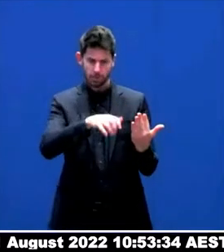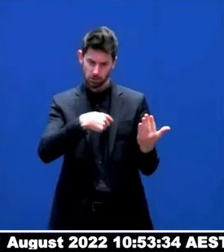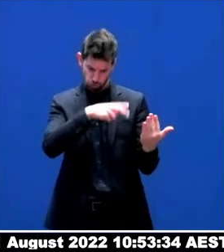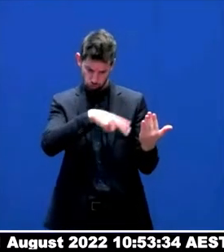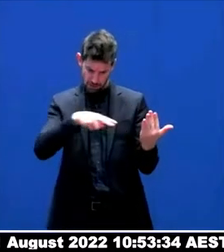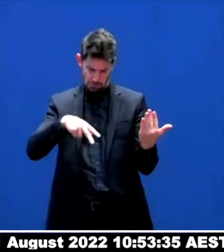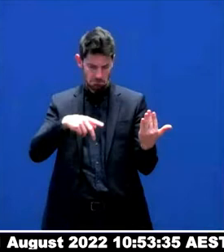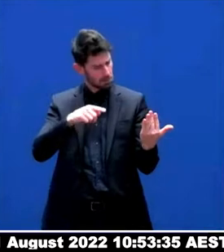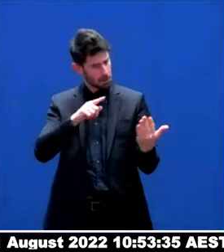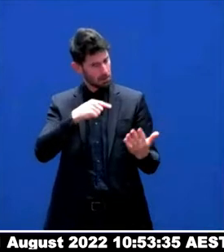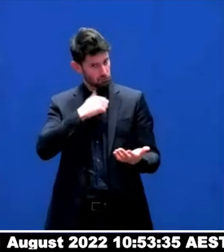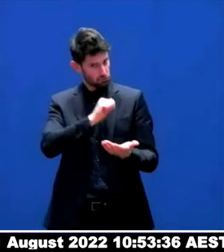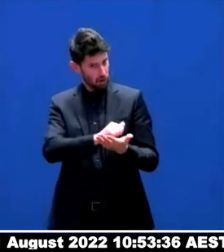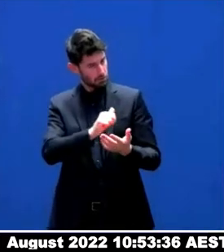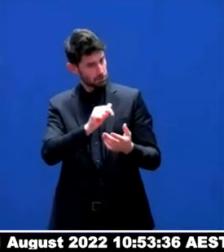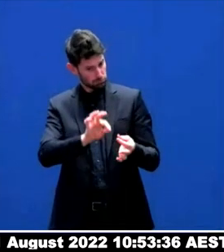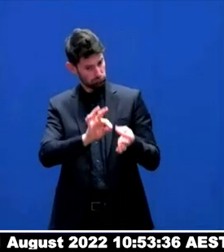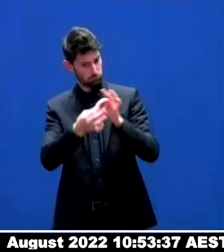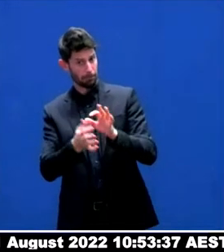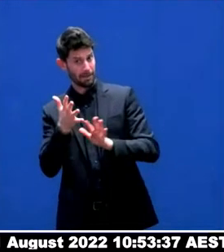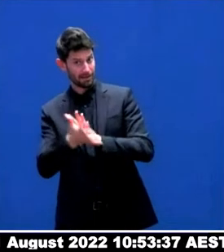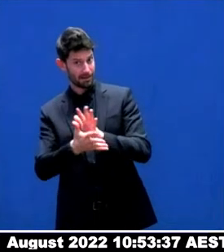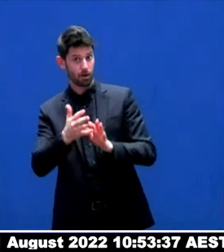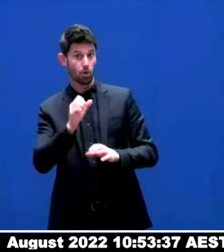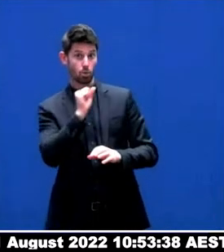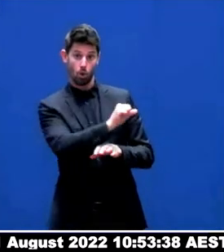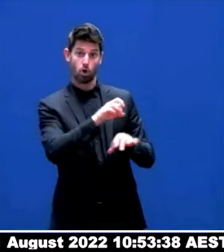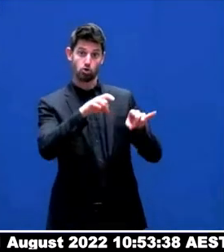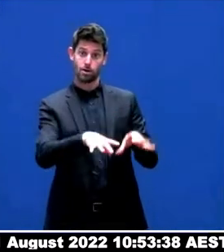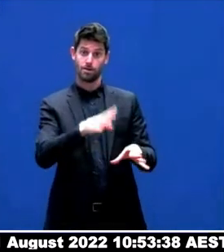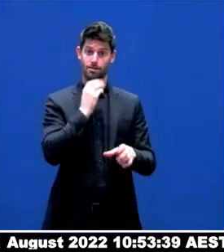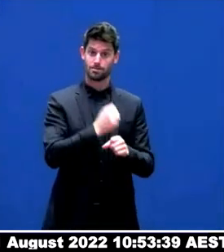are we right to understand that, from the Commonwealth, there is no specific funding